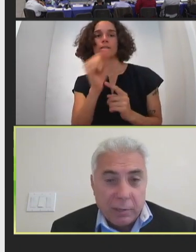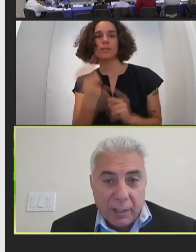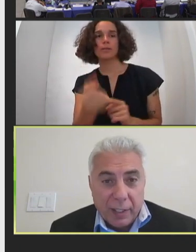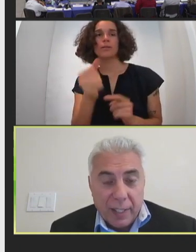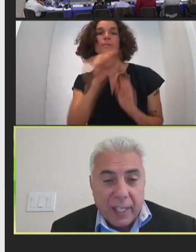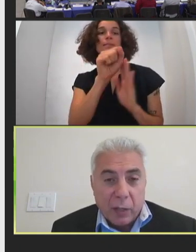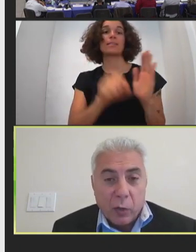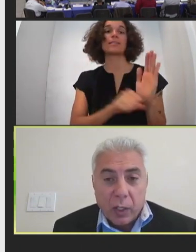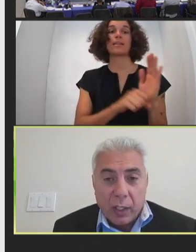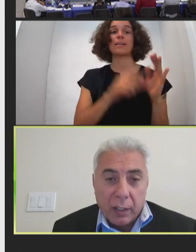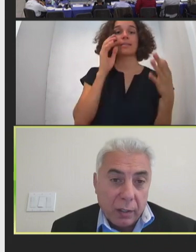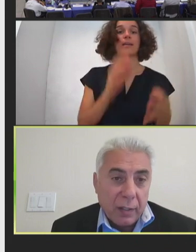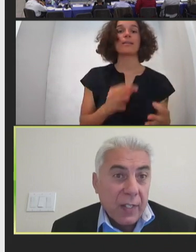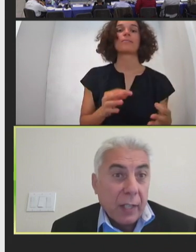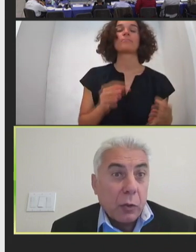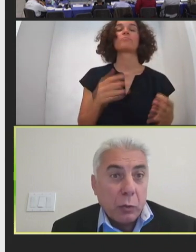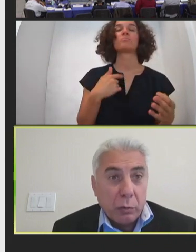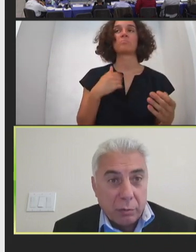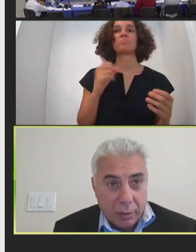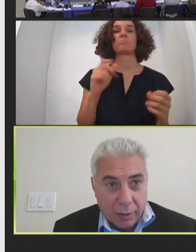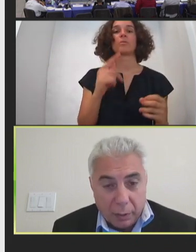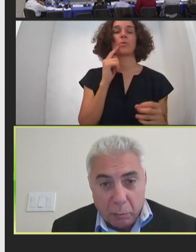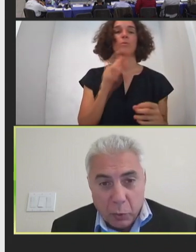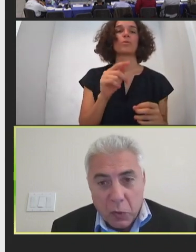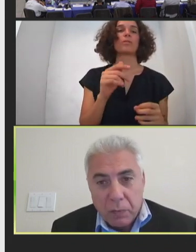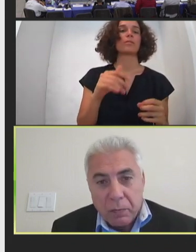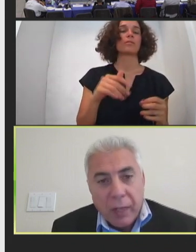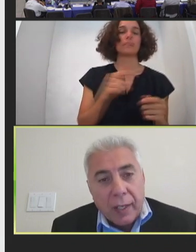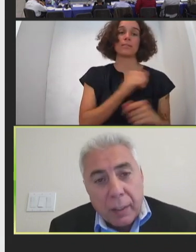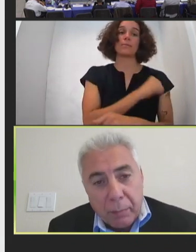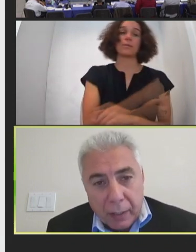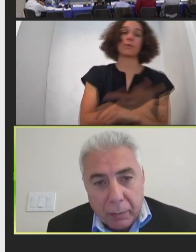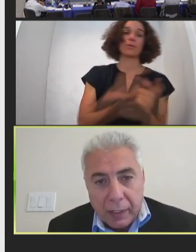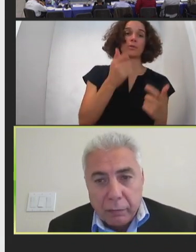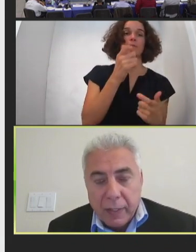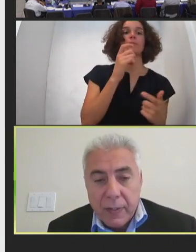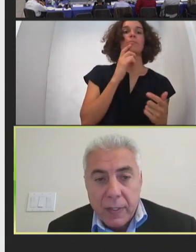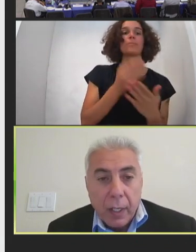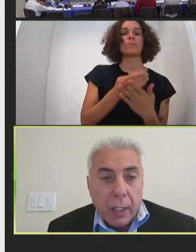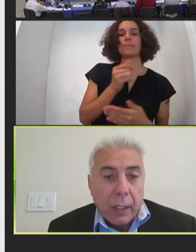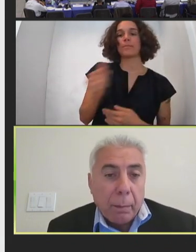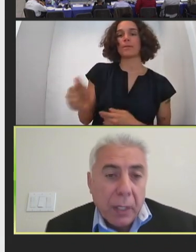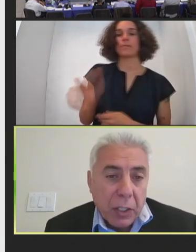the healthcare authority decided to reimburse. And that made a big difference. The budget,